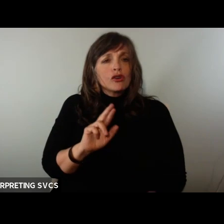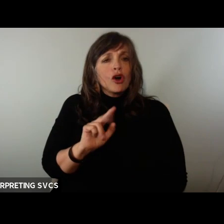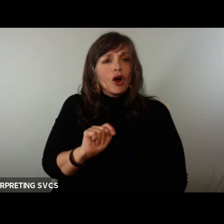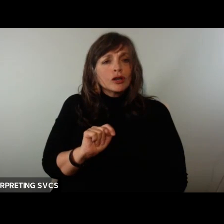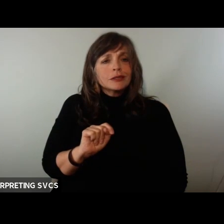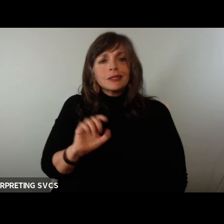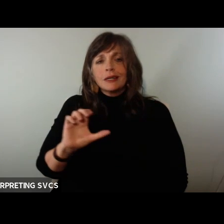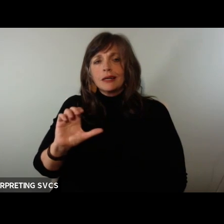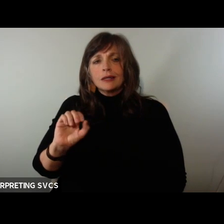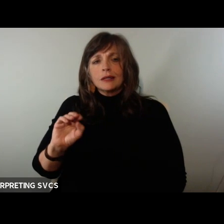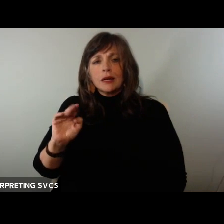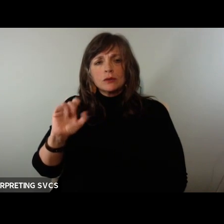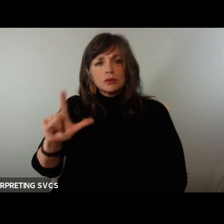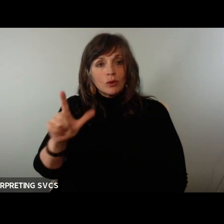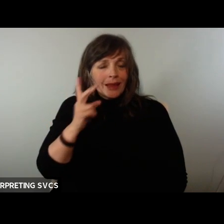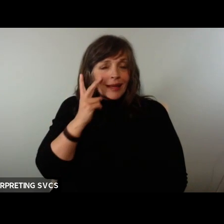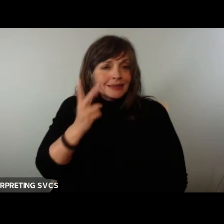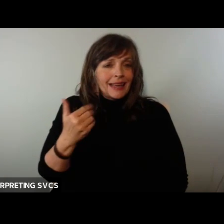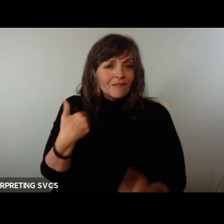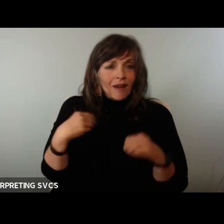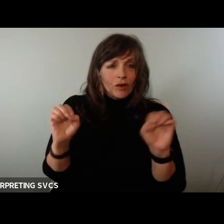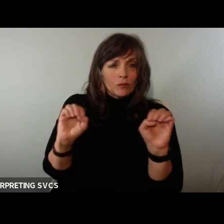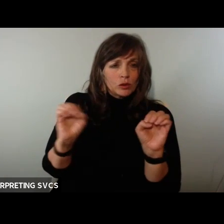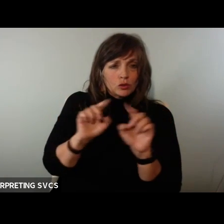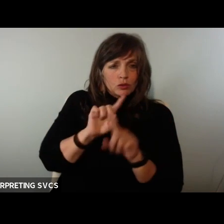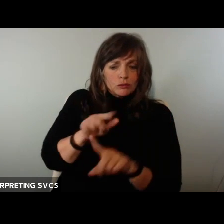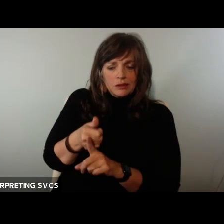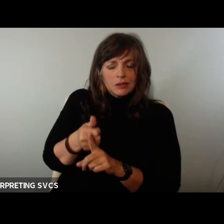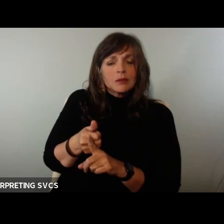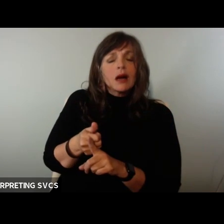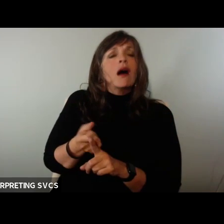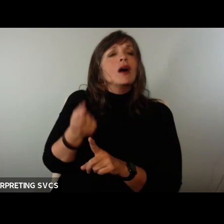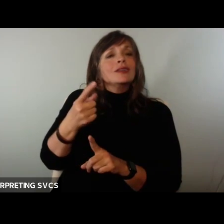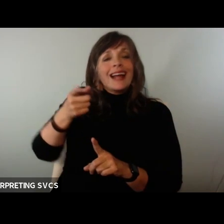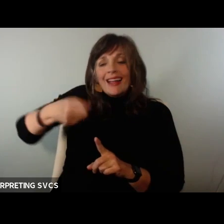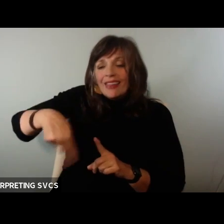And remember that these are people experiencing crisis as well,